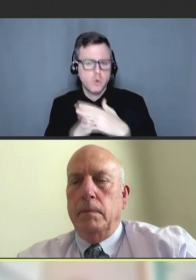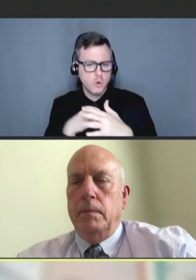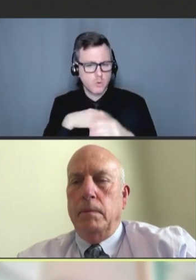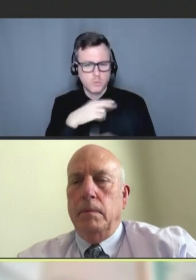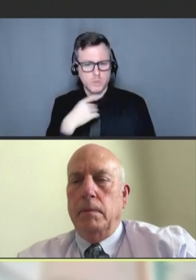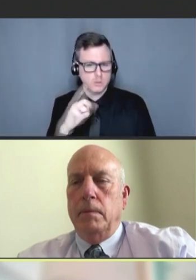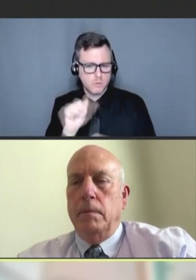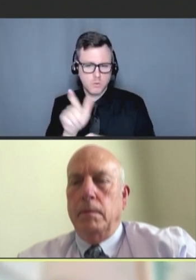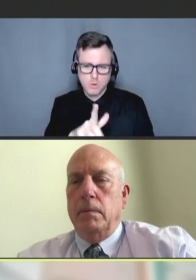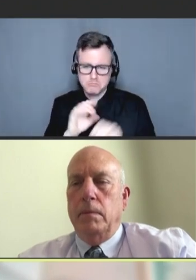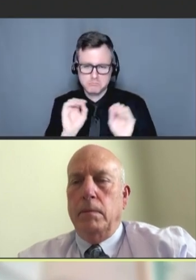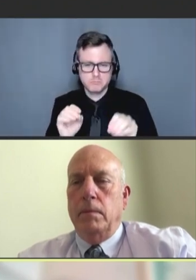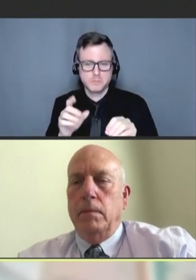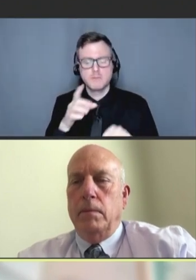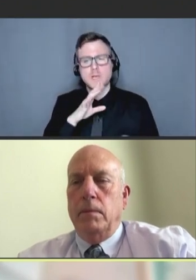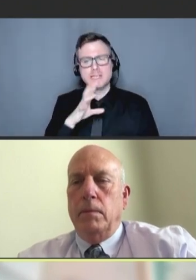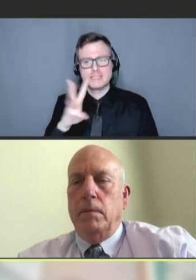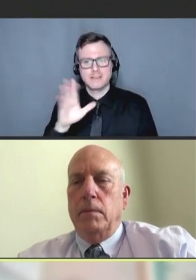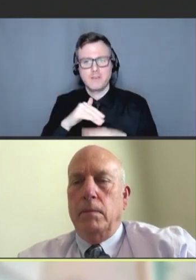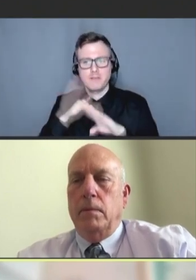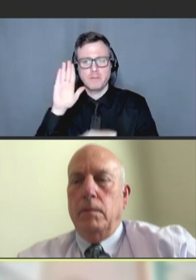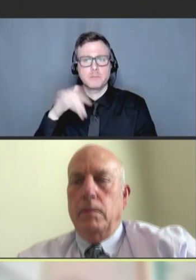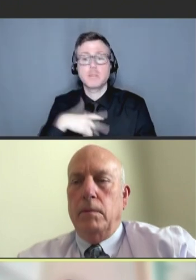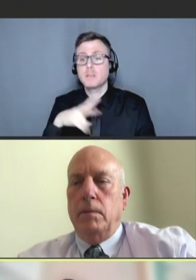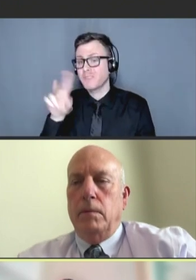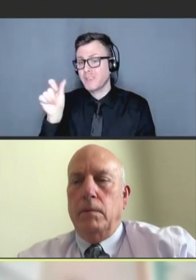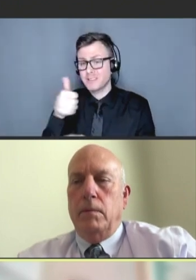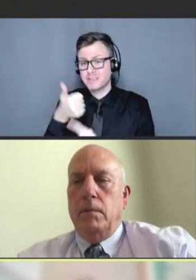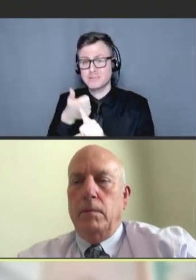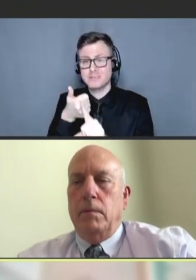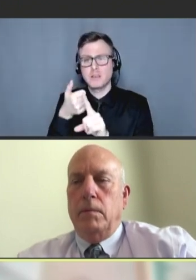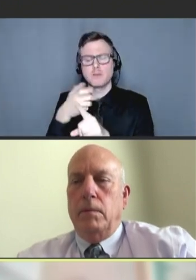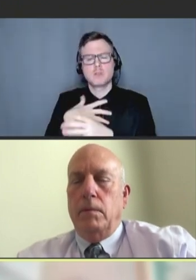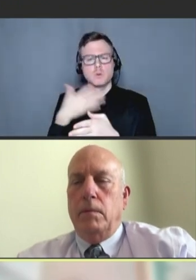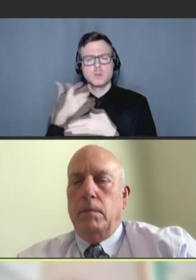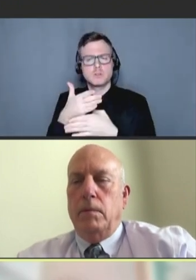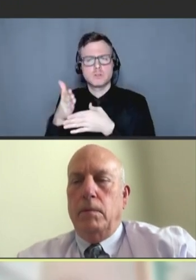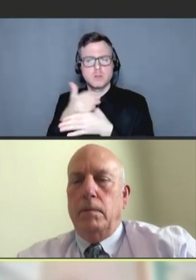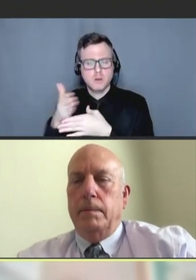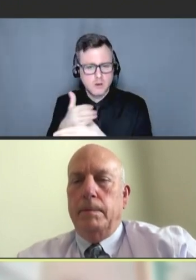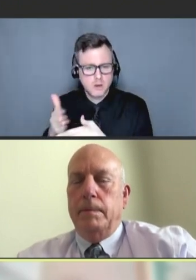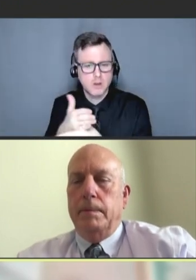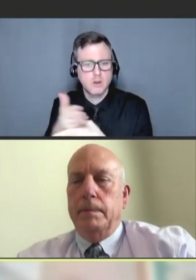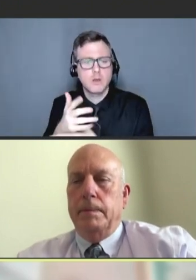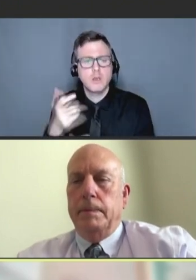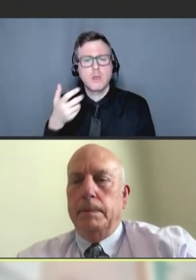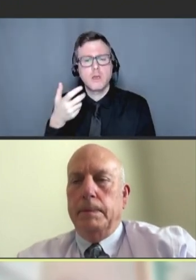And VA right now is working to share data on vaccination through the IIS and IC gateway.